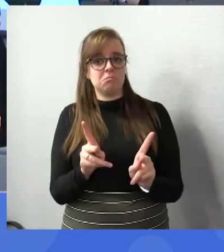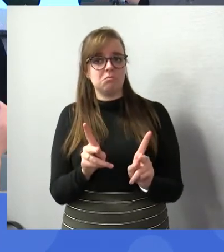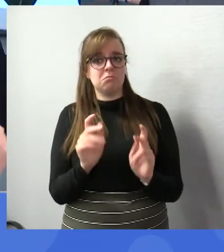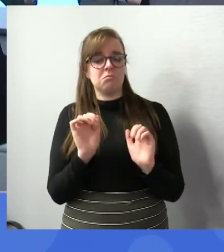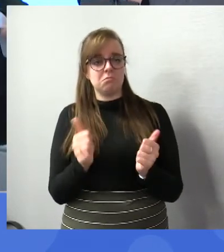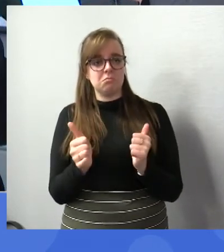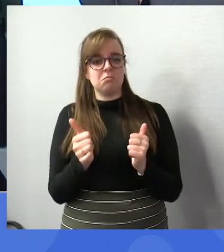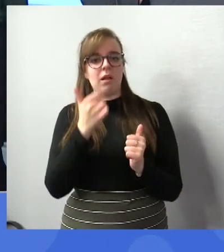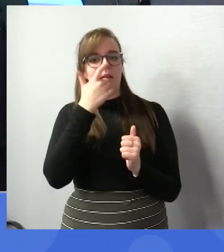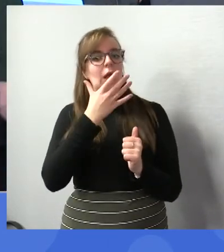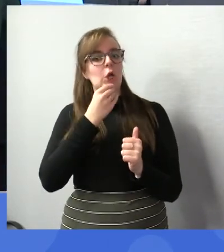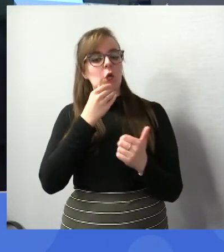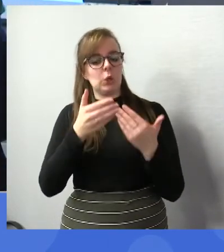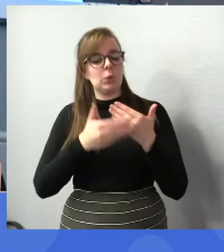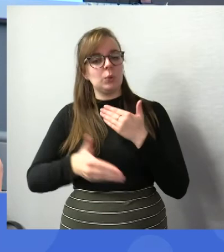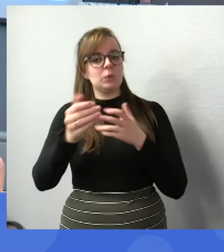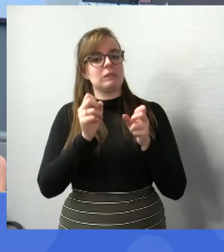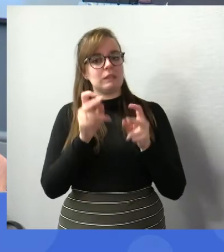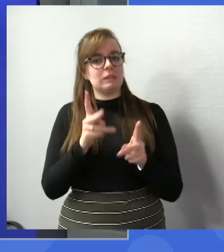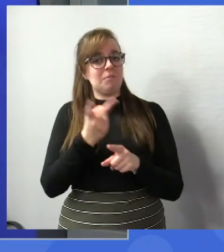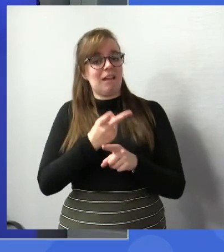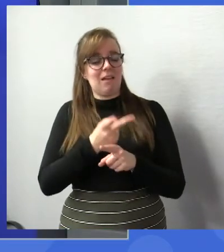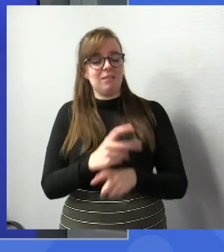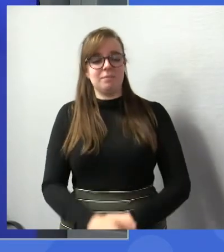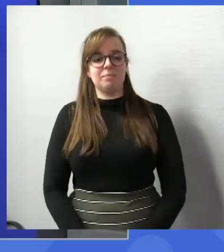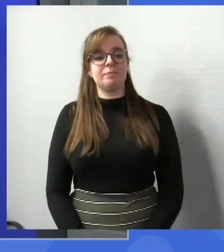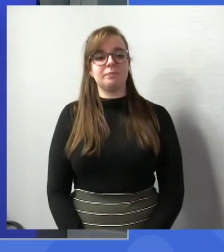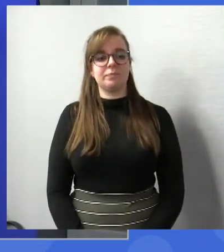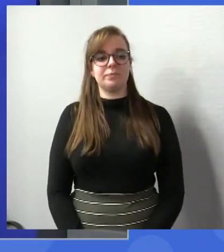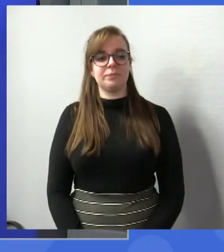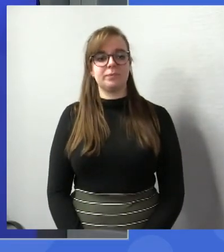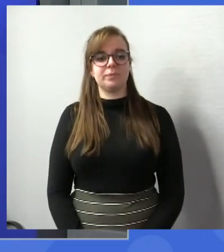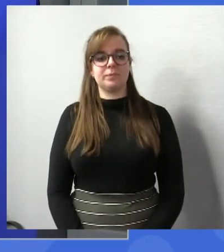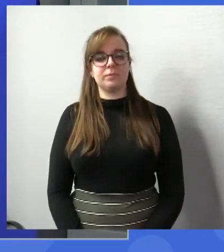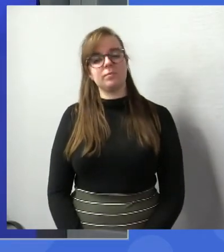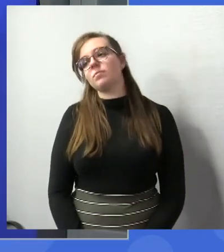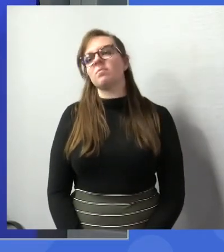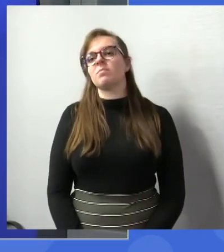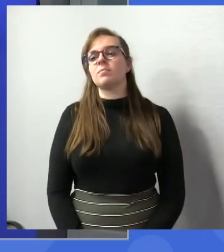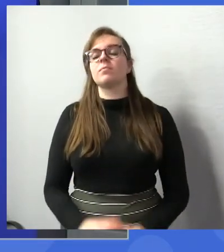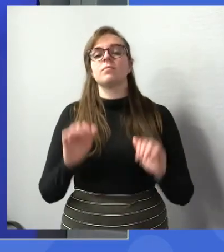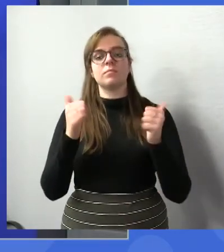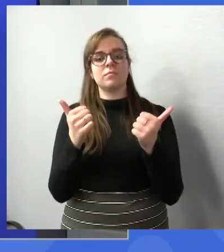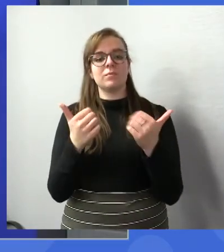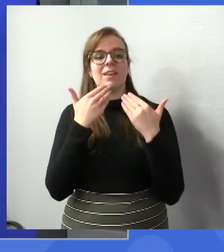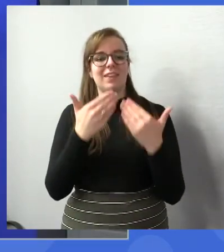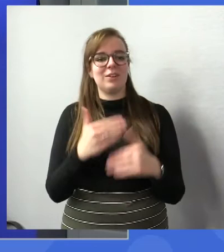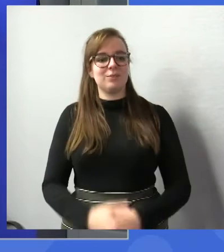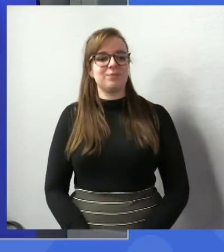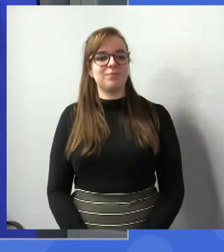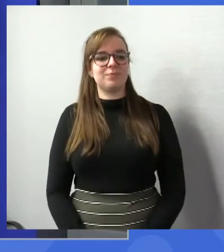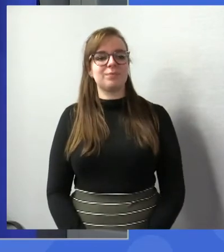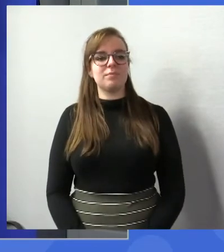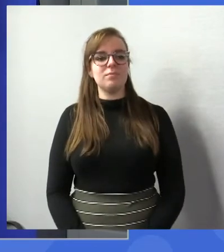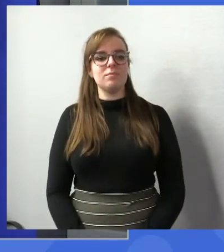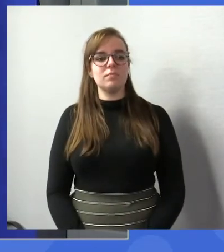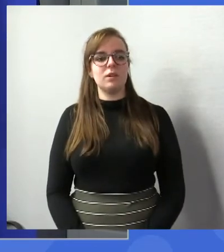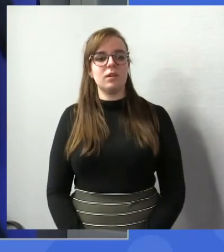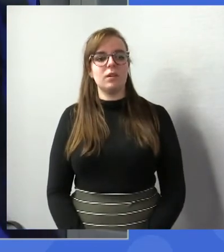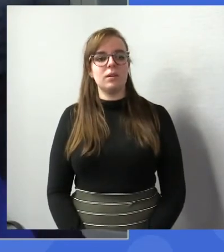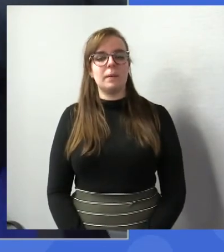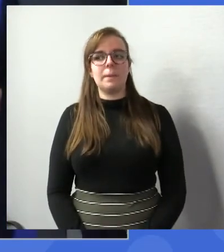could we can use this system again okay thank you and thank you Chris so as we